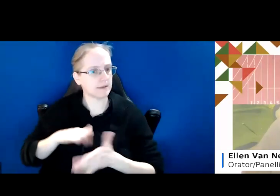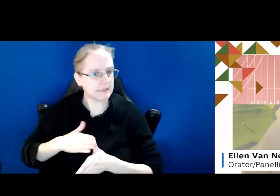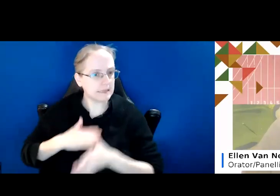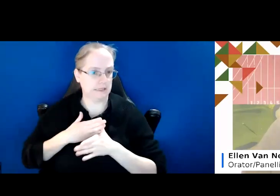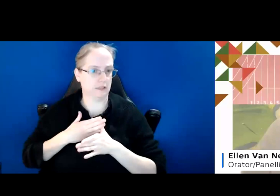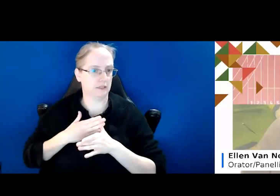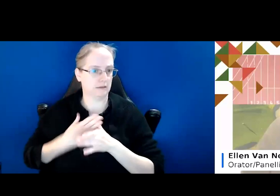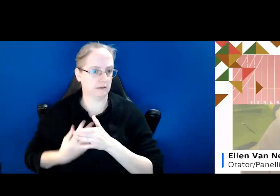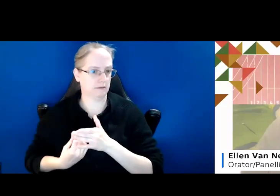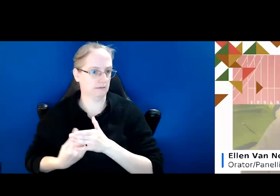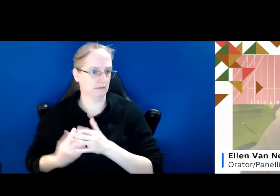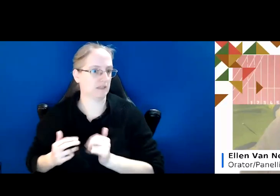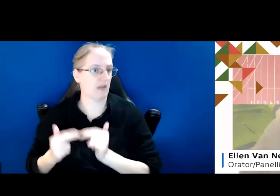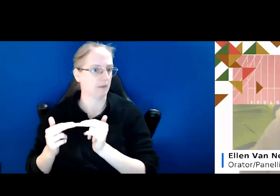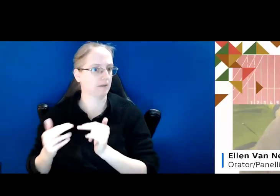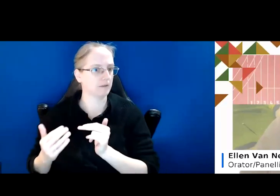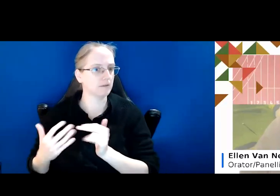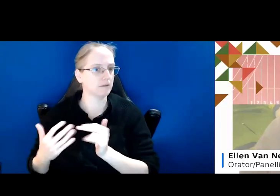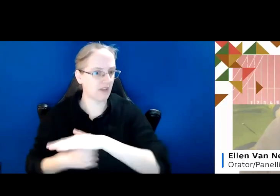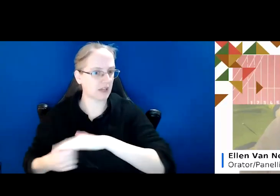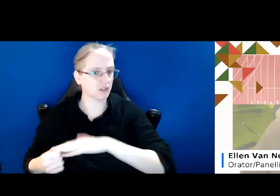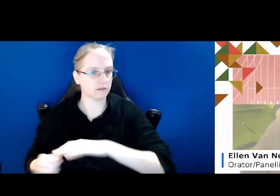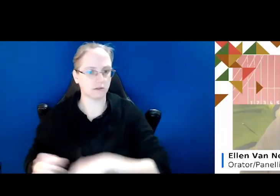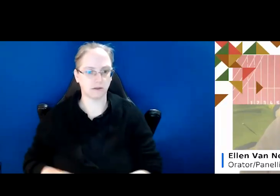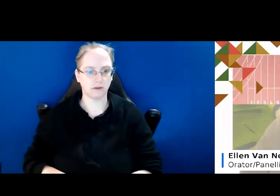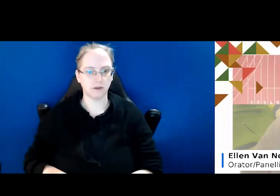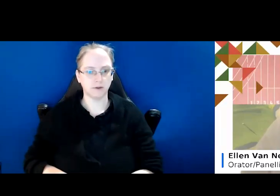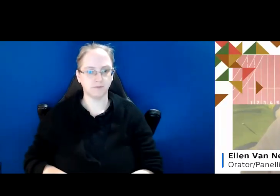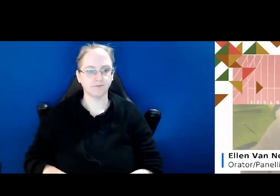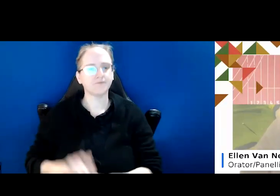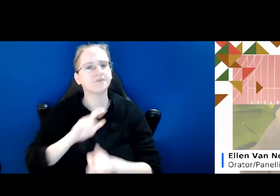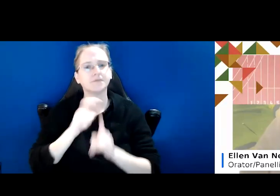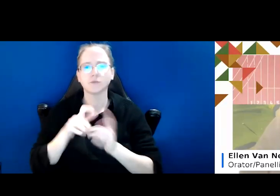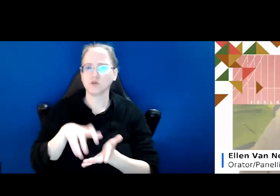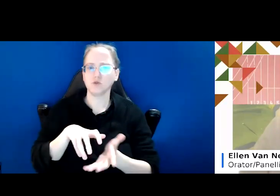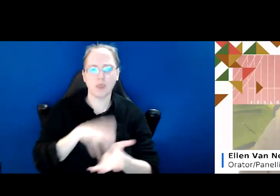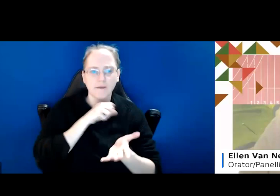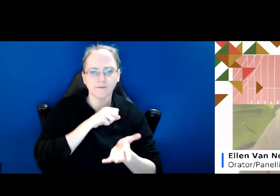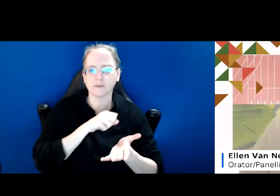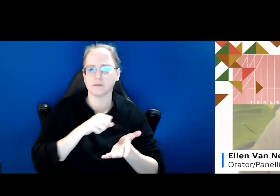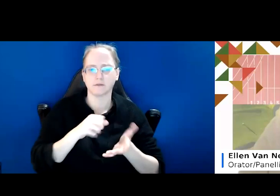Cultural theft and tactics of deceit and dishonesty ensure